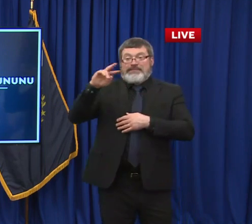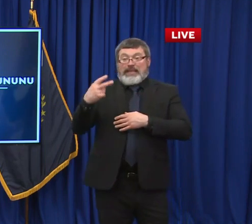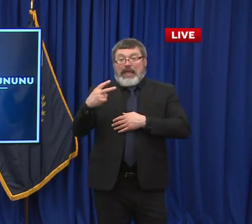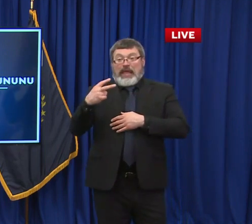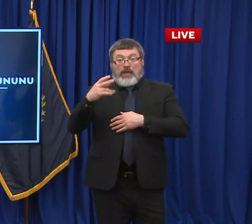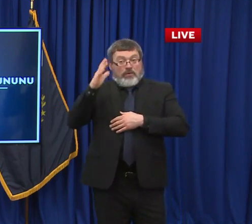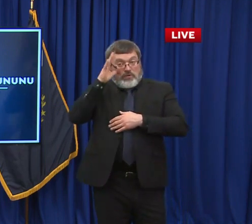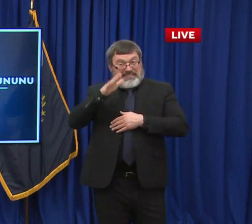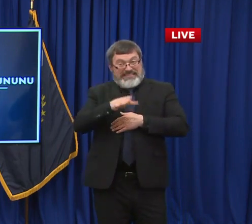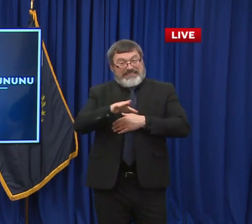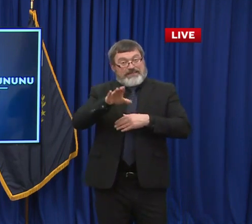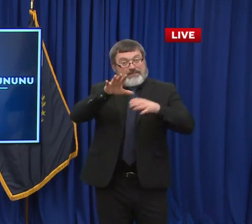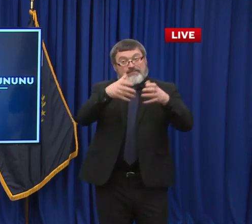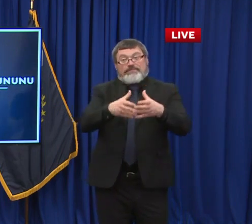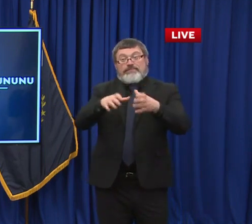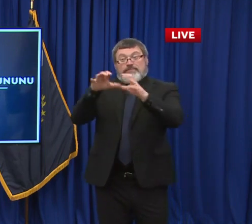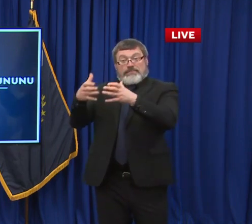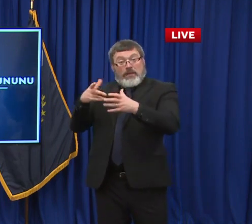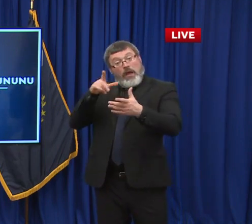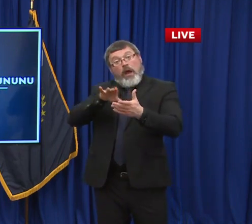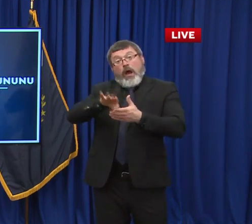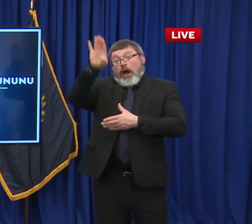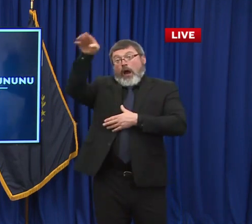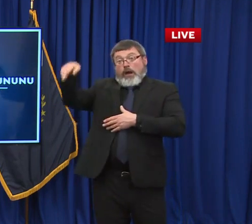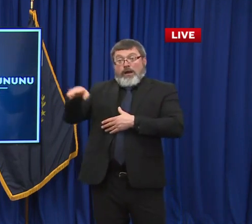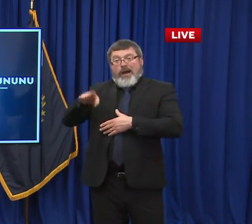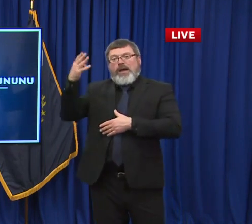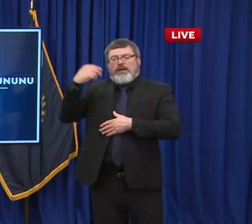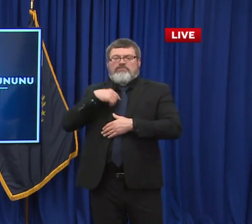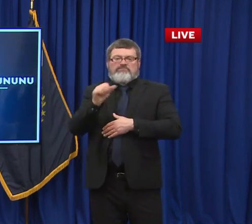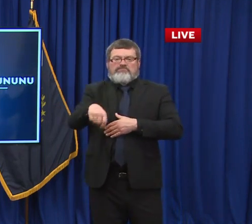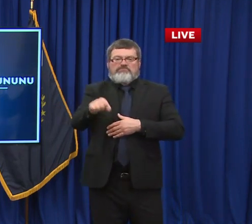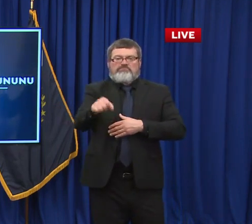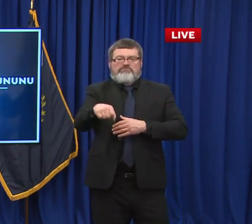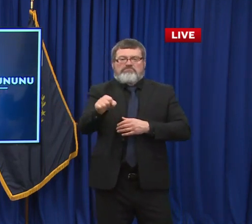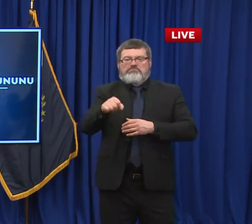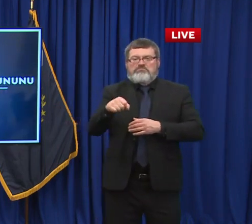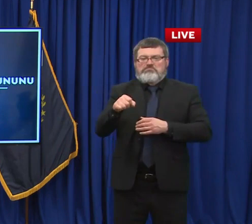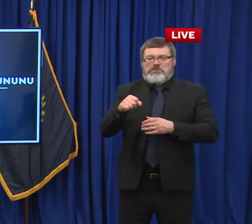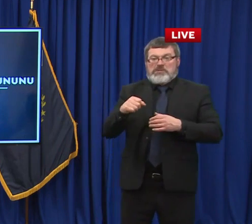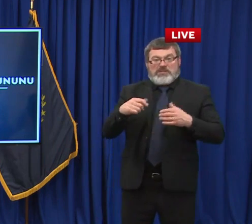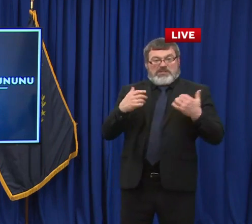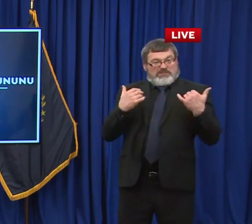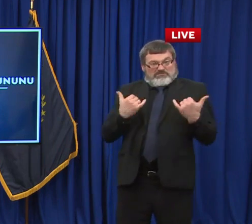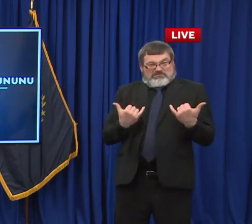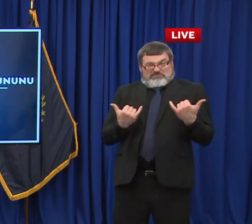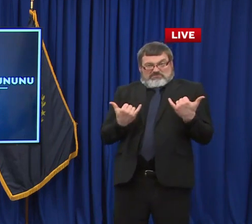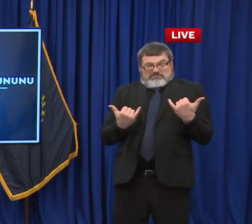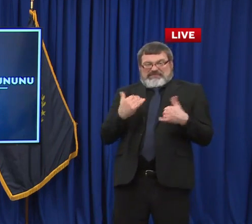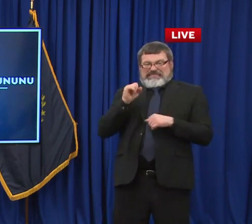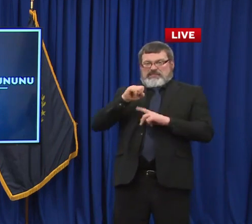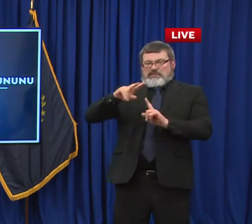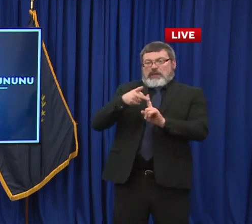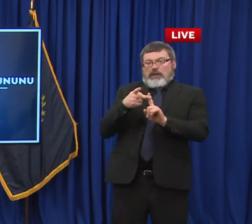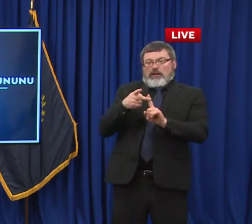TO YOUR SECOND QUESTION ABOUT WHEN WE COULD SEE -- WILL WE SEE ANOTHER SURGE, YES, YOU BET WE WILL.